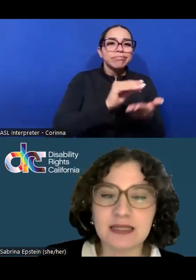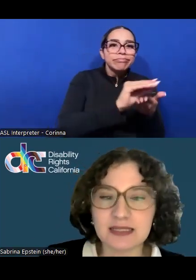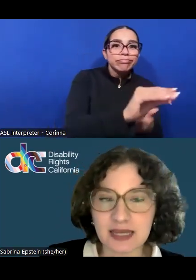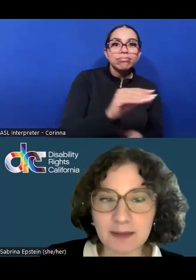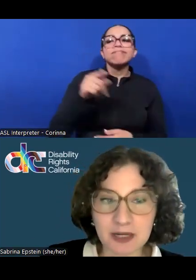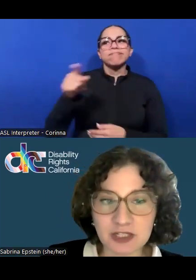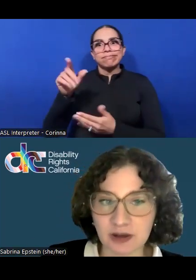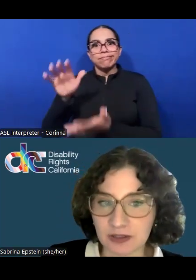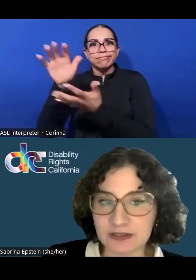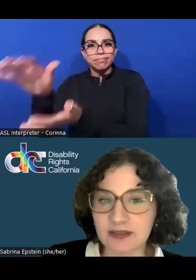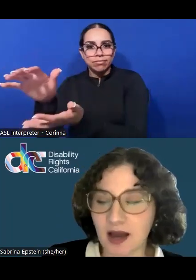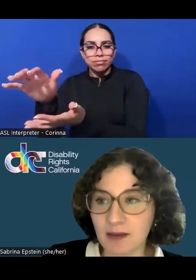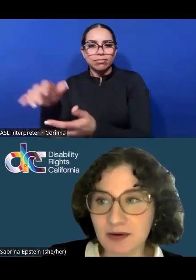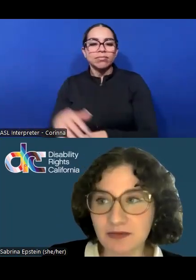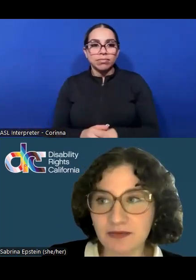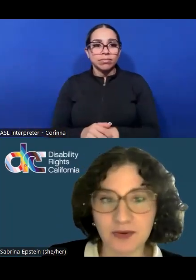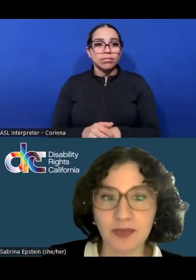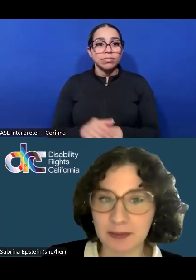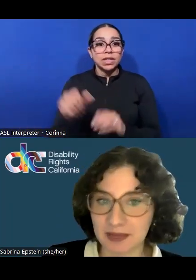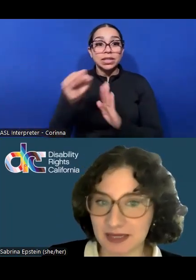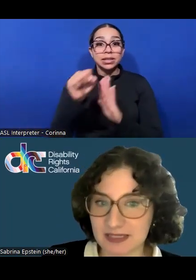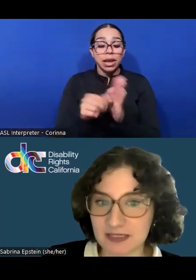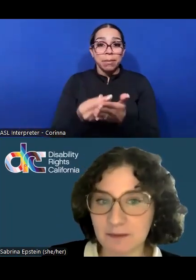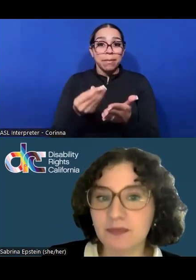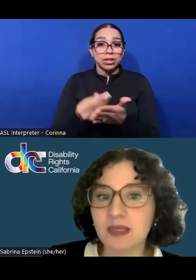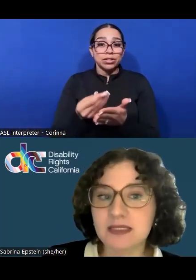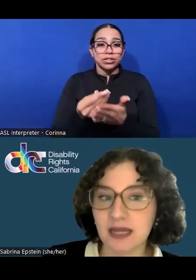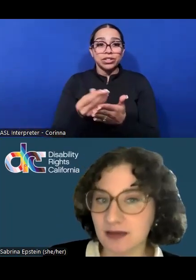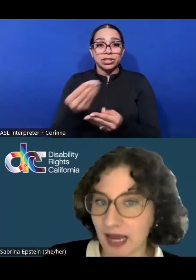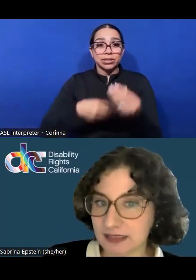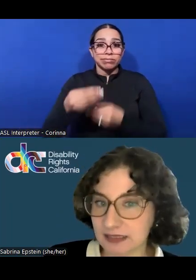The state budget dollars come from three places. State taxes,